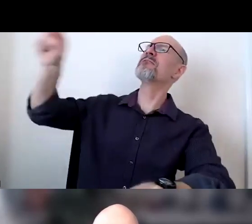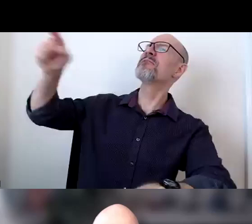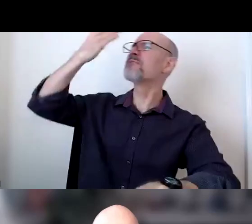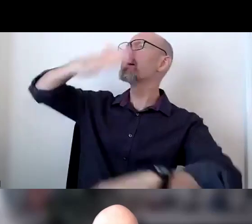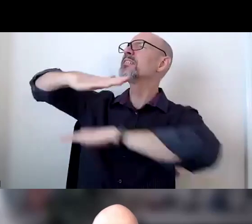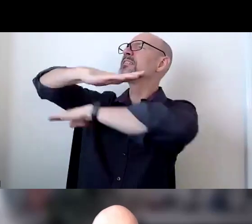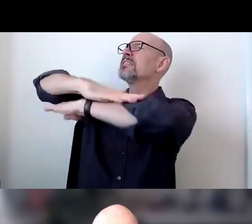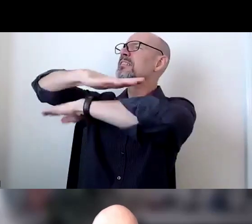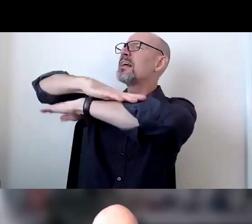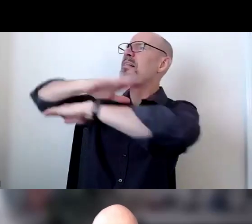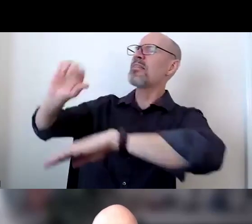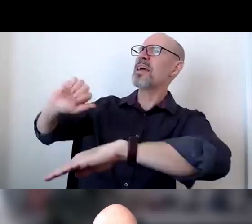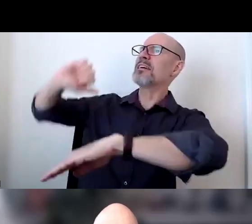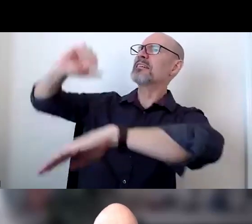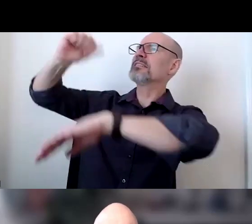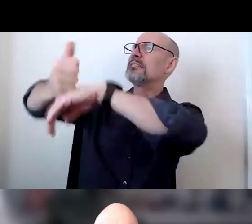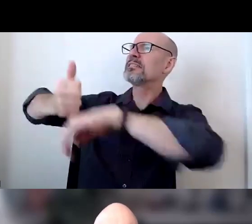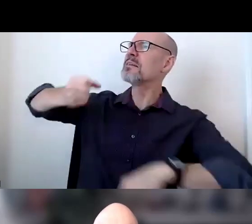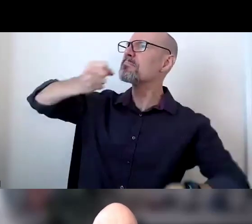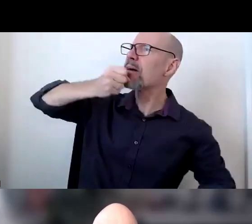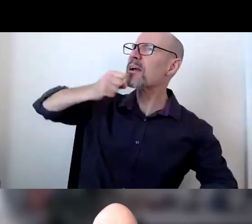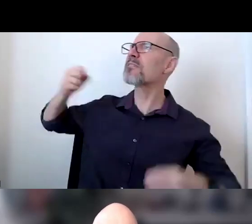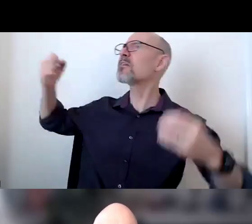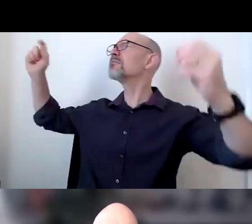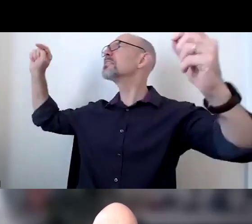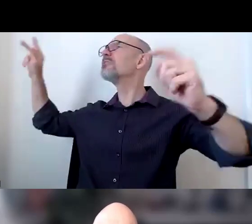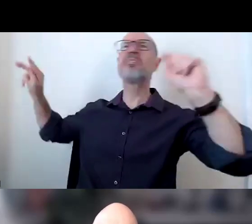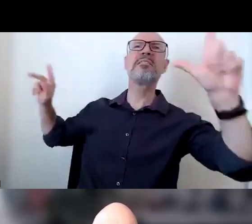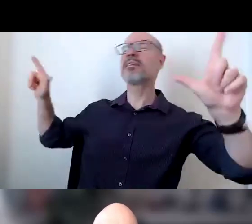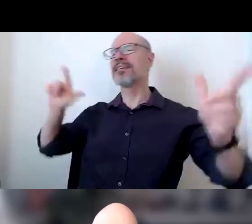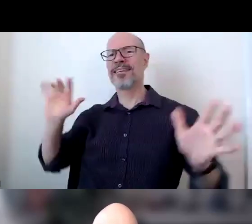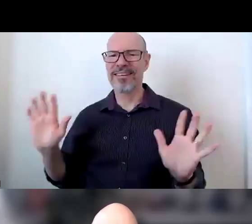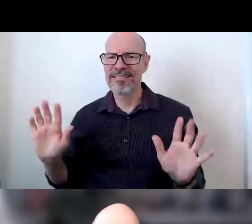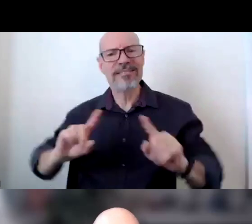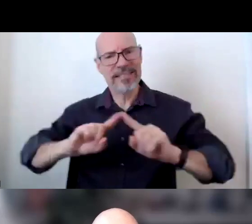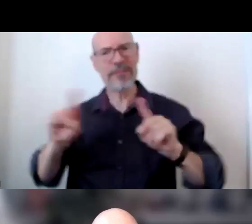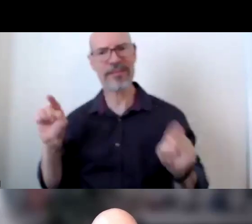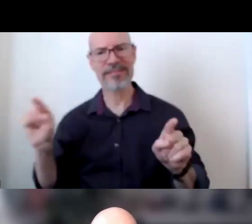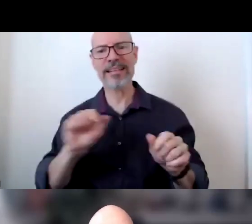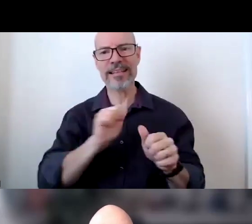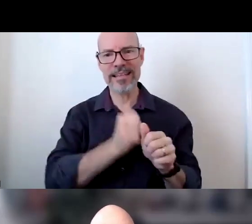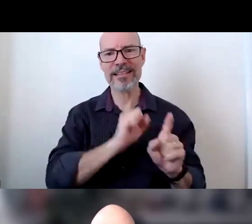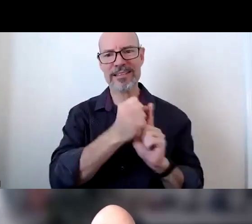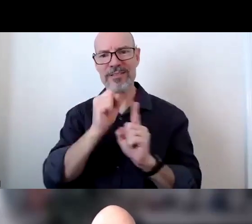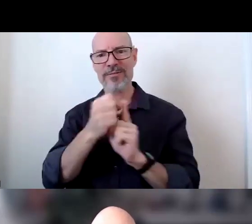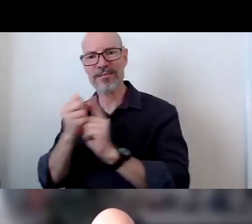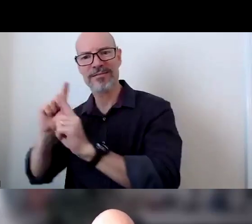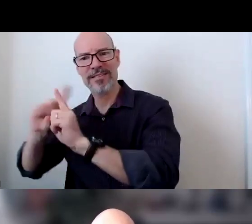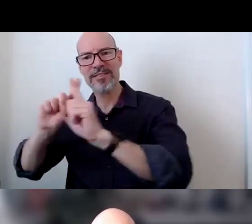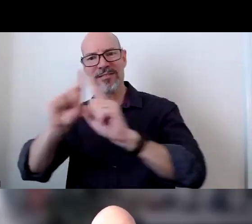It is a very, very individual question of how do you make something accessible so that it meets the needs of the various people living in that community.